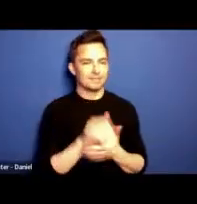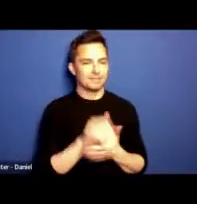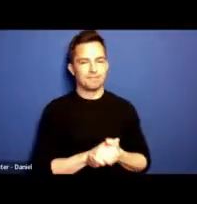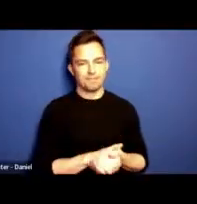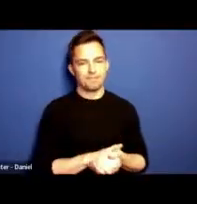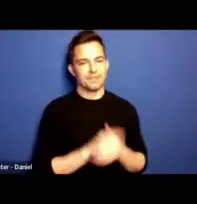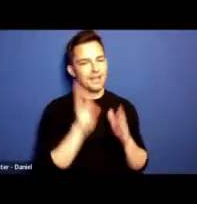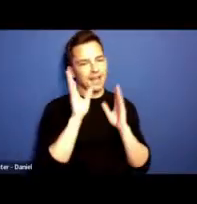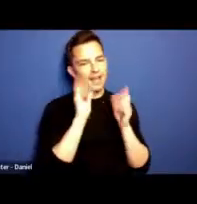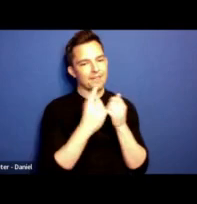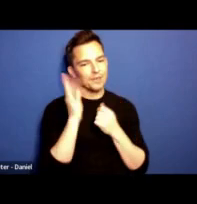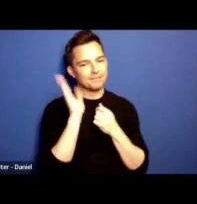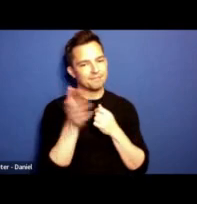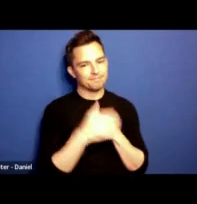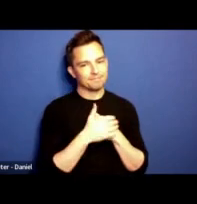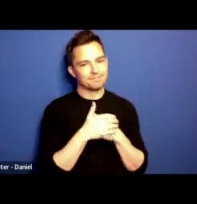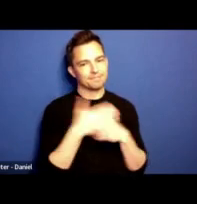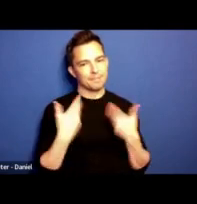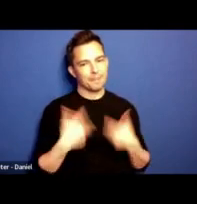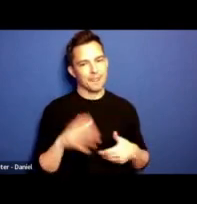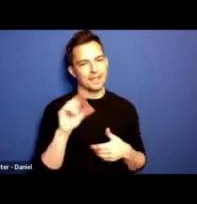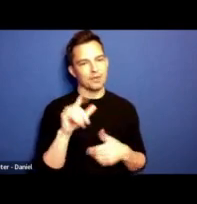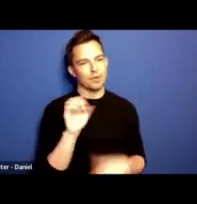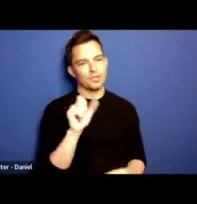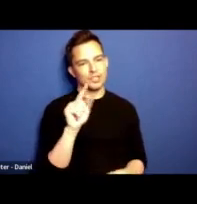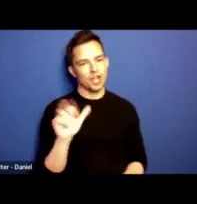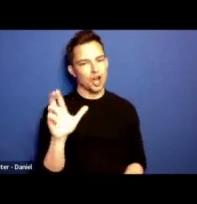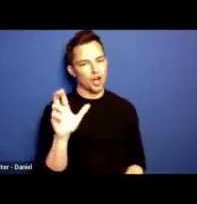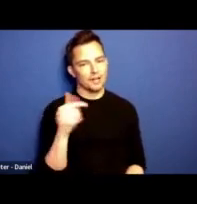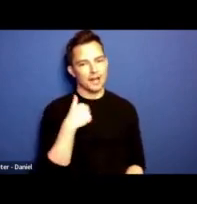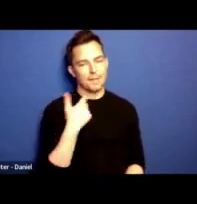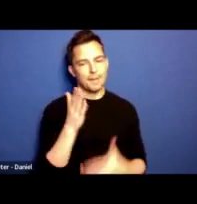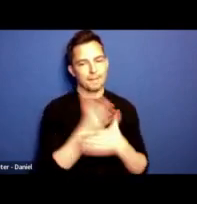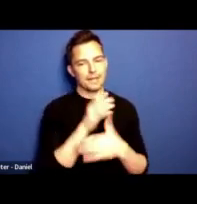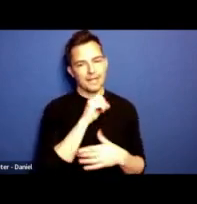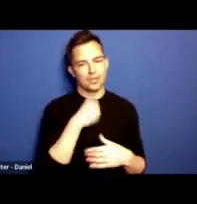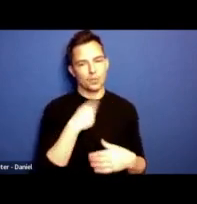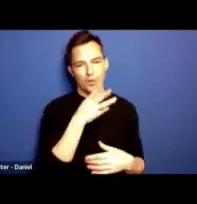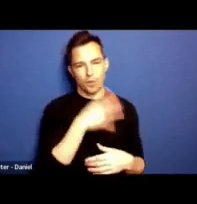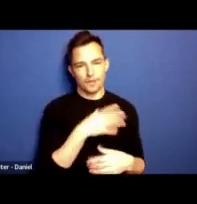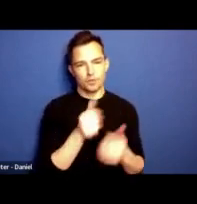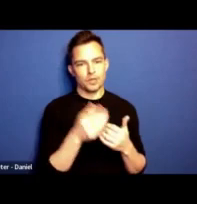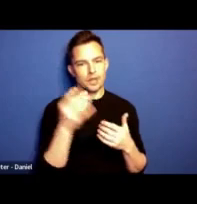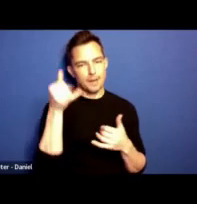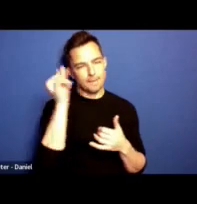everybody. I am Carole Starr. I am a middle aged white woman with blondish brown hair and